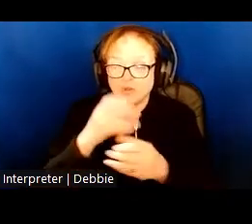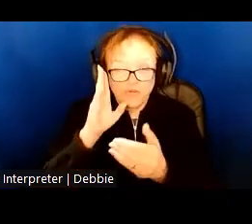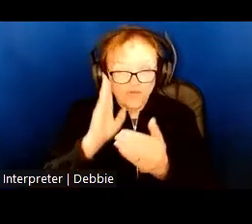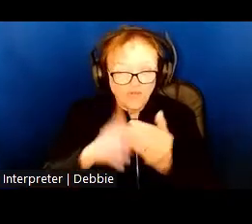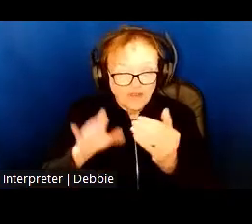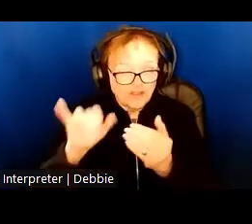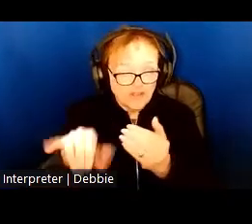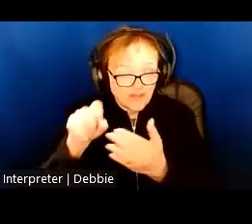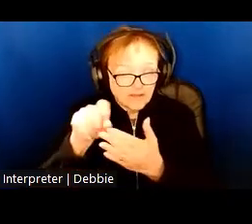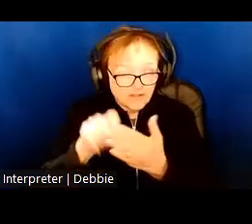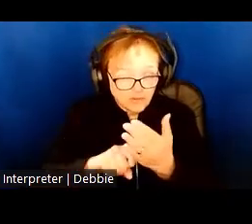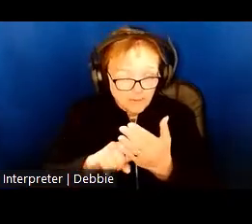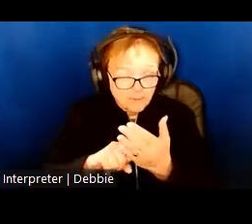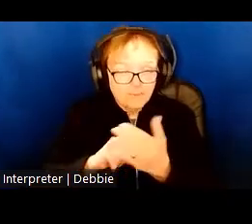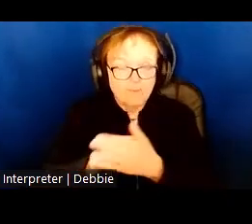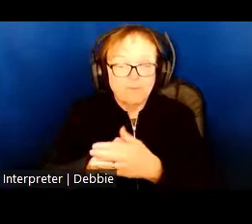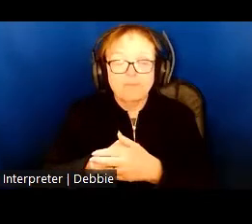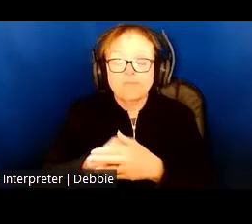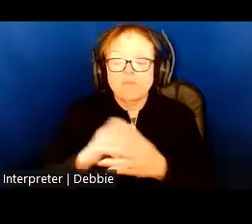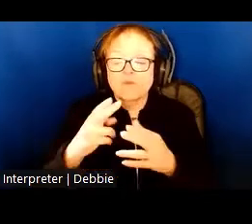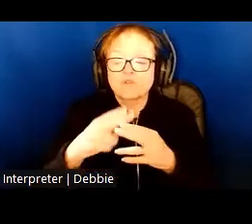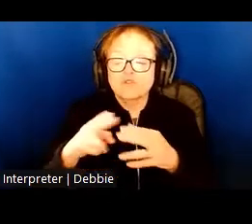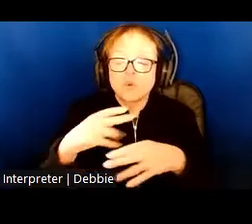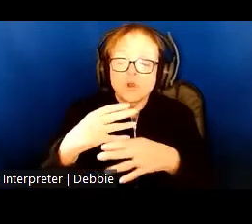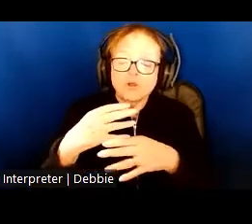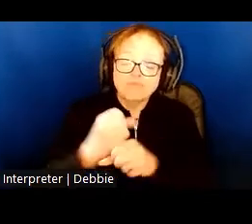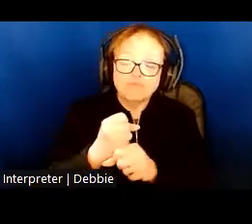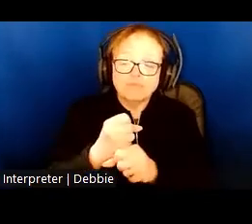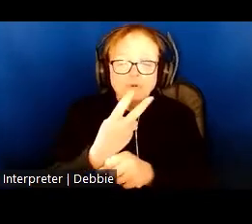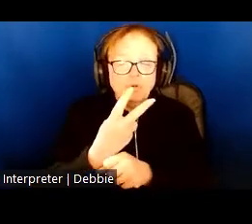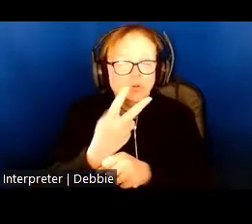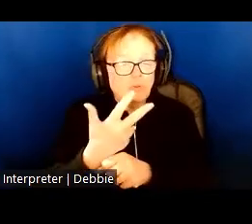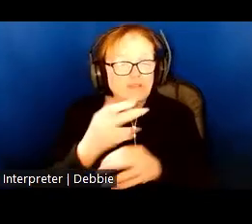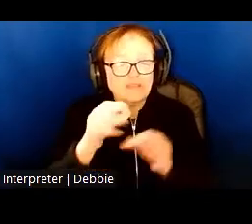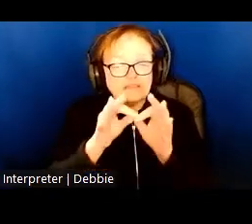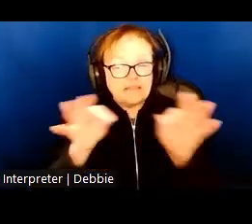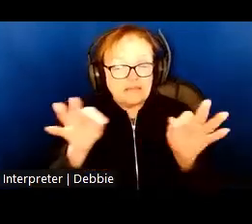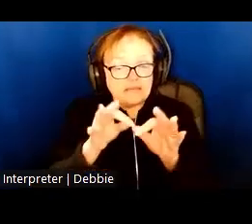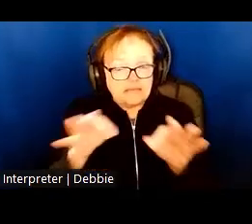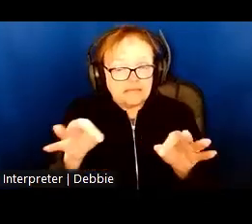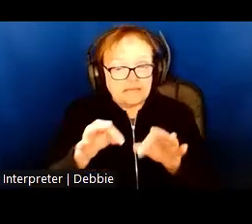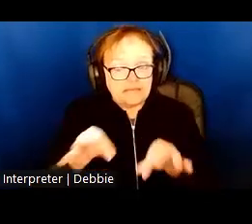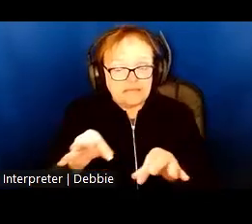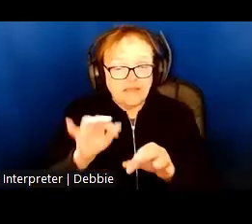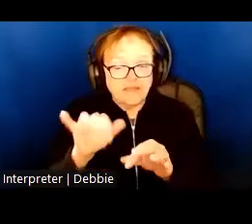A short, two-to-three sentence synopsis of the submitted script. Do not include information